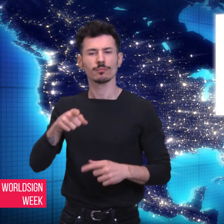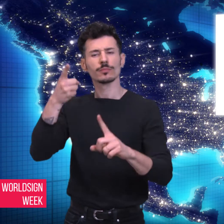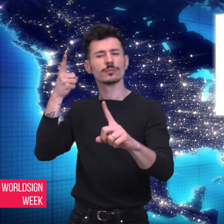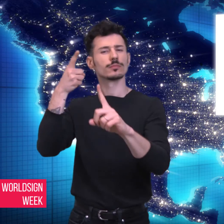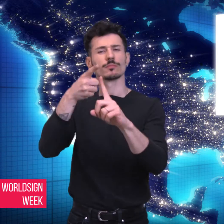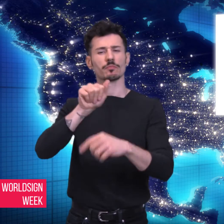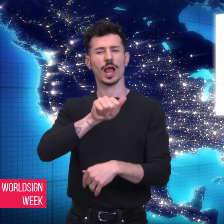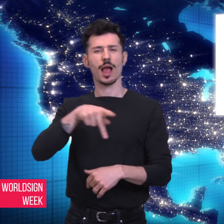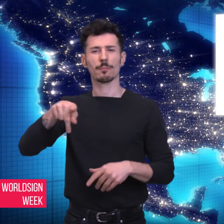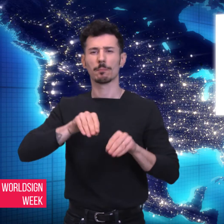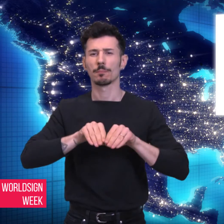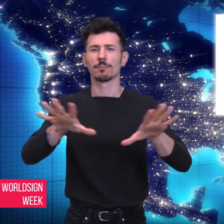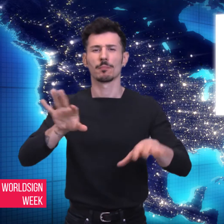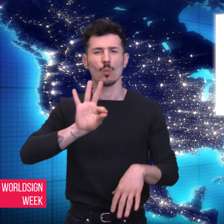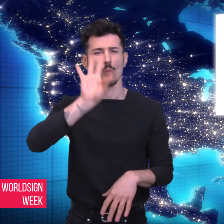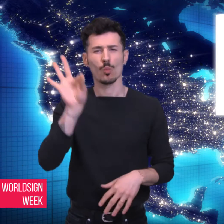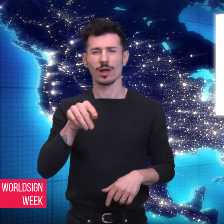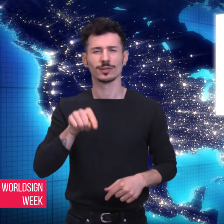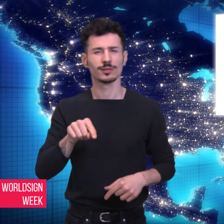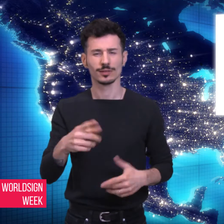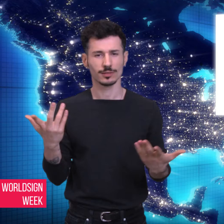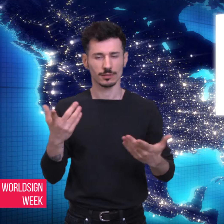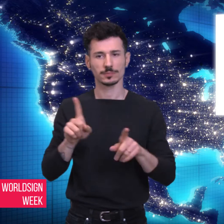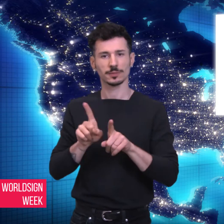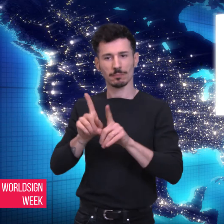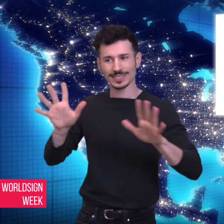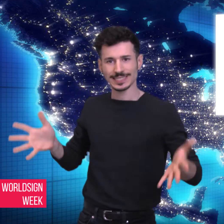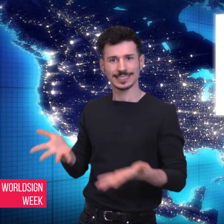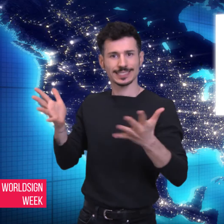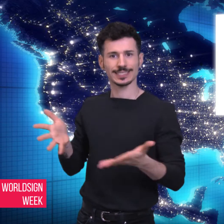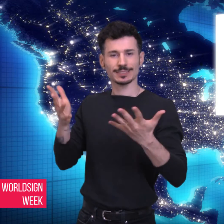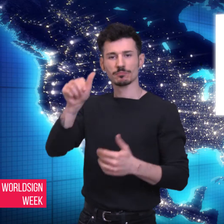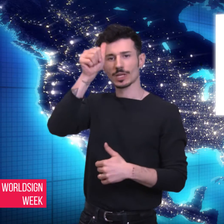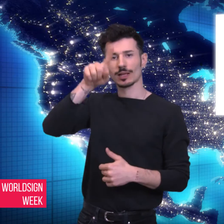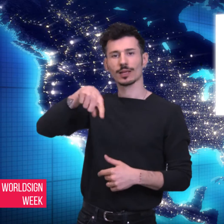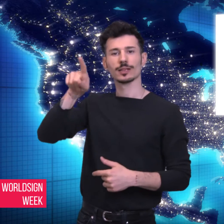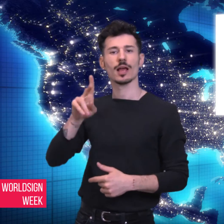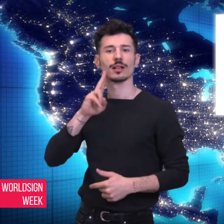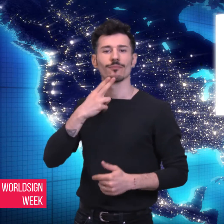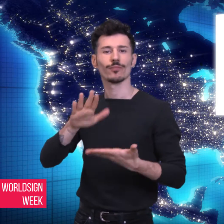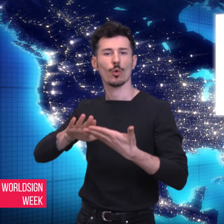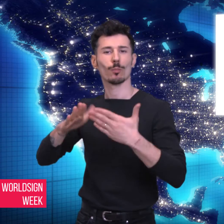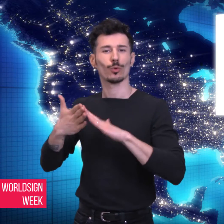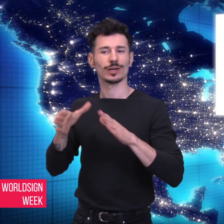The goal behind this app is to encourage and empower the